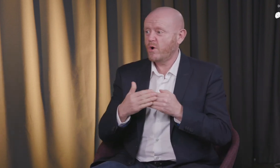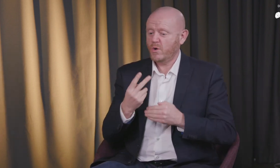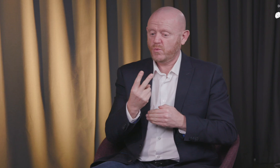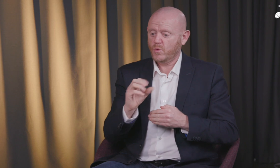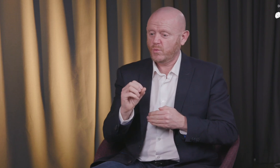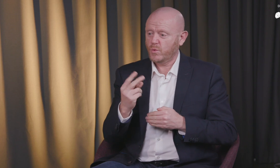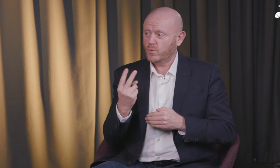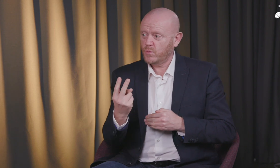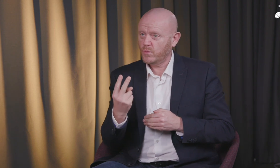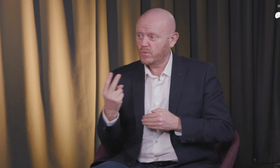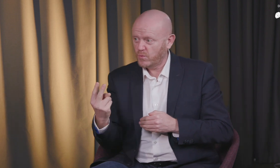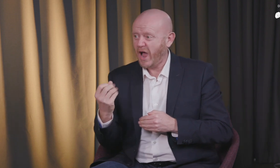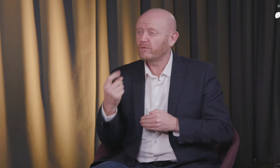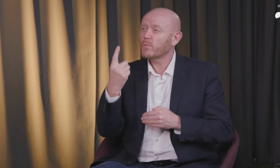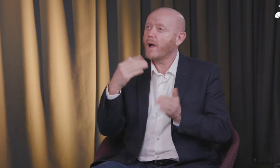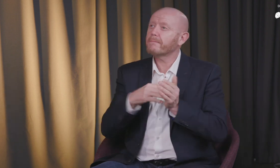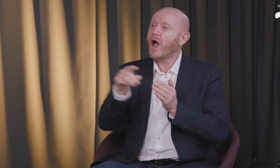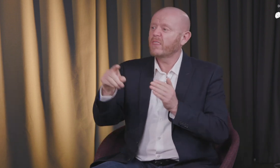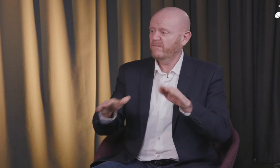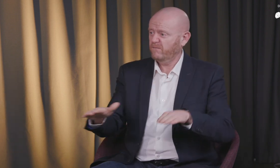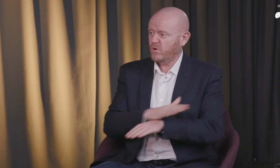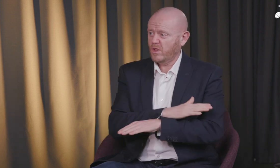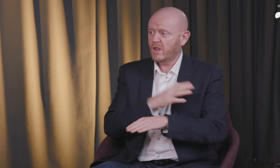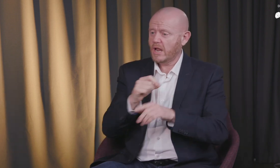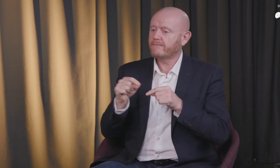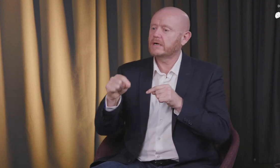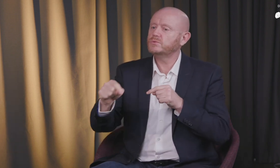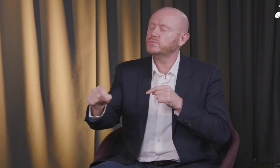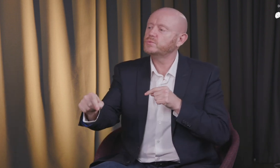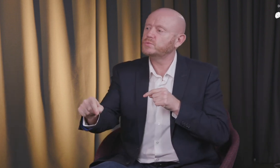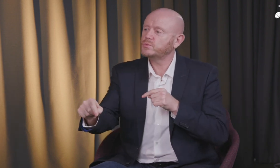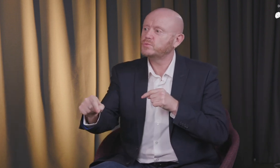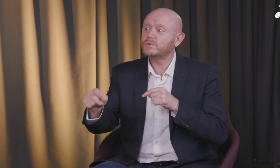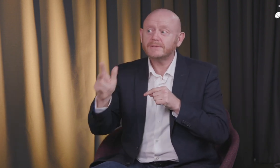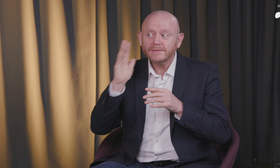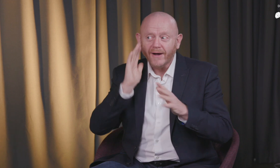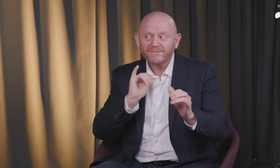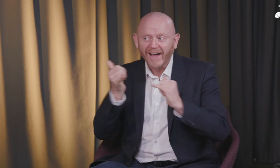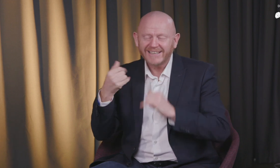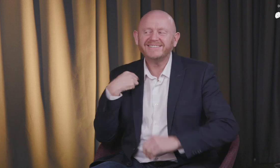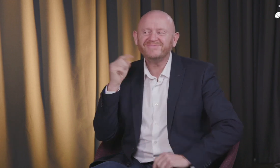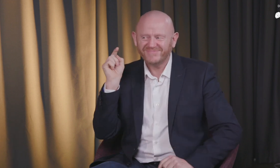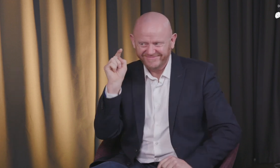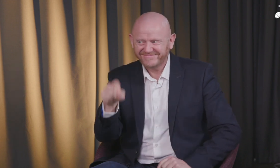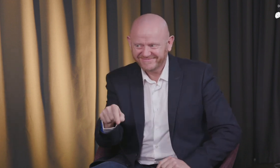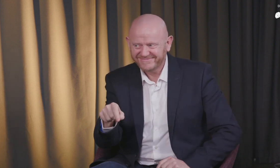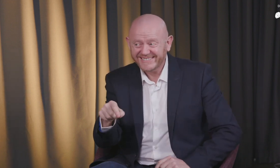There’s more coming for 2022, I’ve got one month where I’m booked solid. With other bookings here and there, including Deaffest. I’m coming!